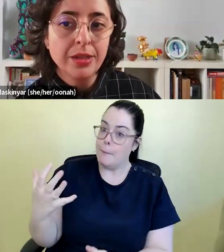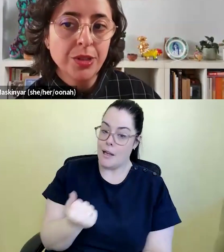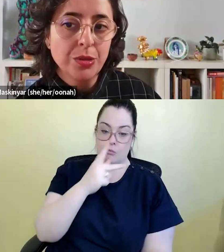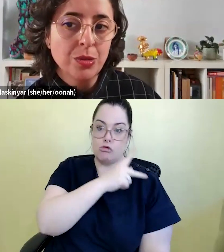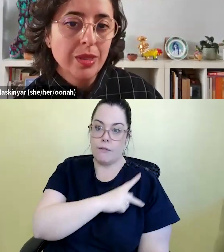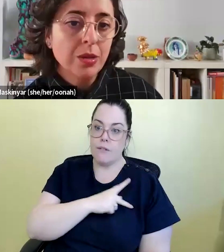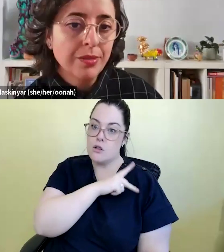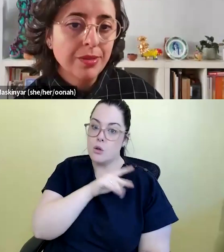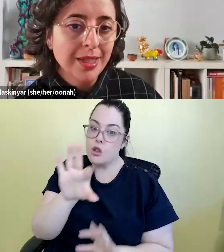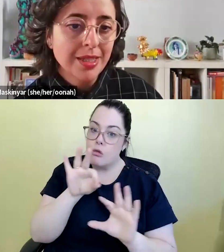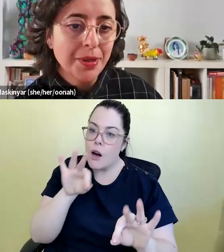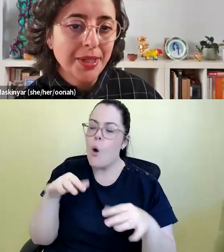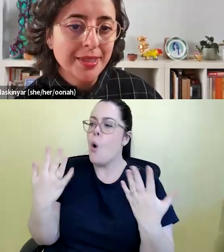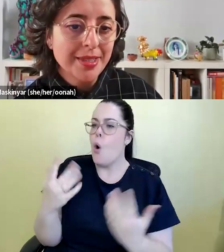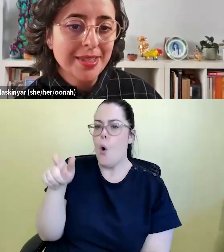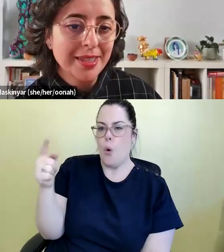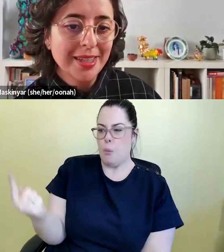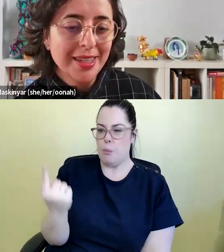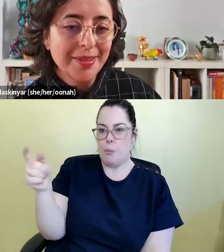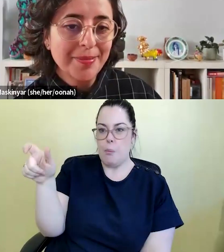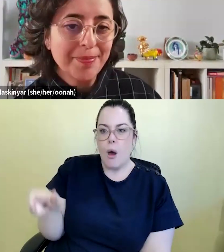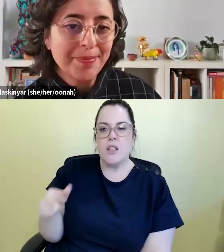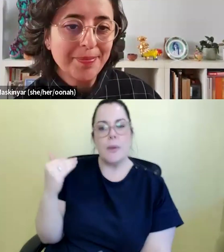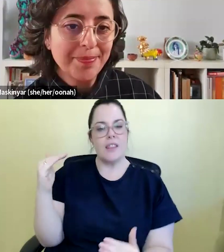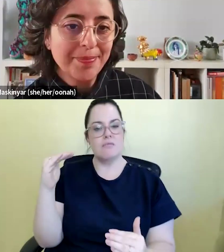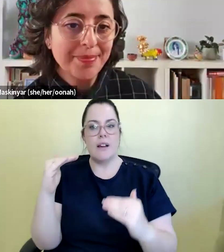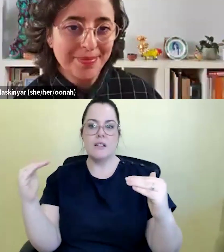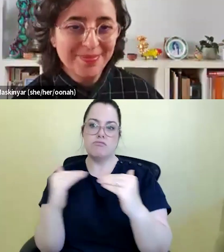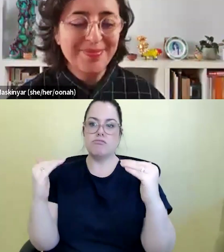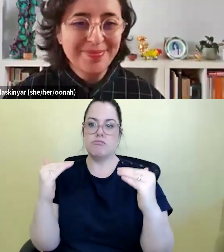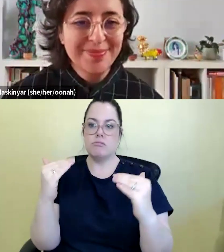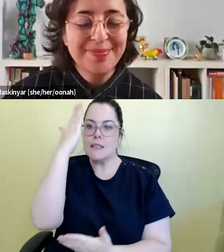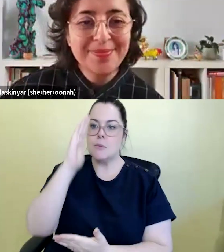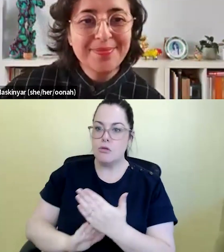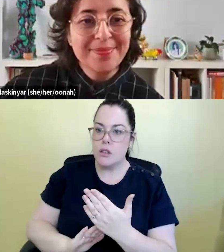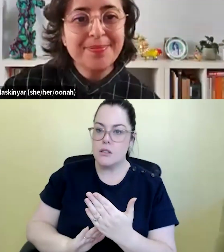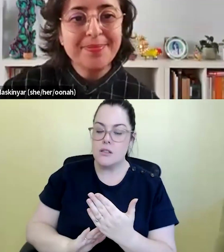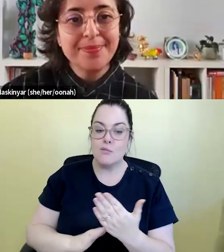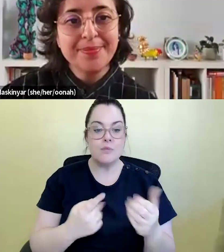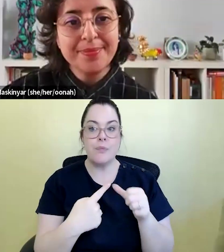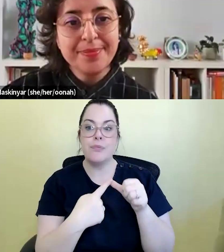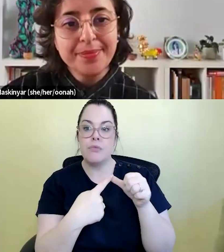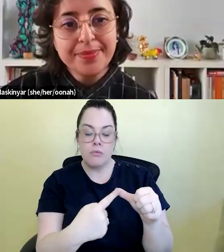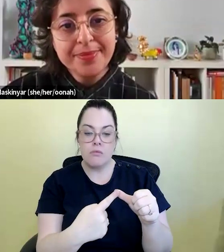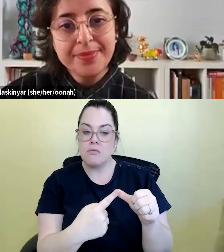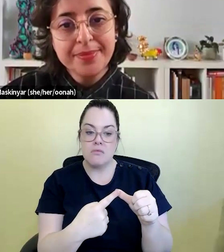individuals with equivalent experience?' >> Sure. It needs to be someone — curators